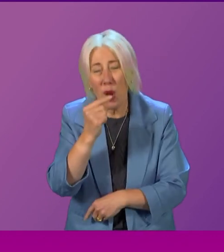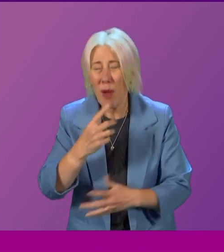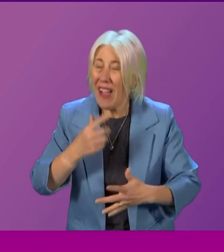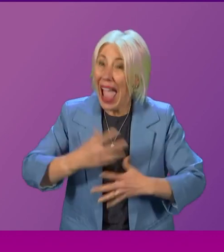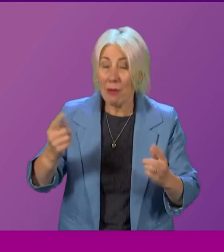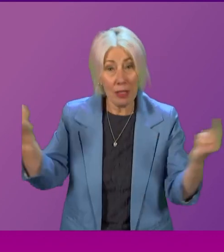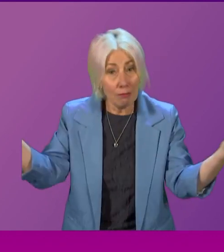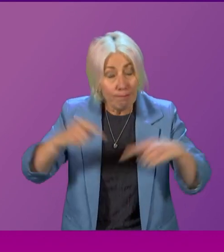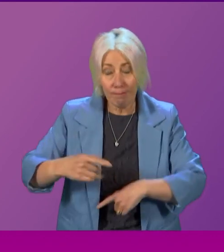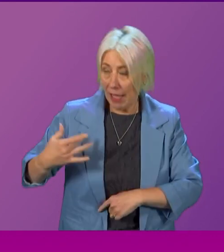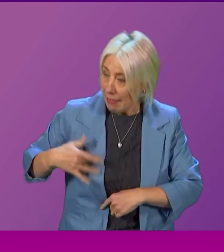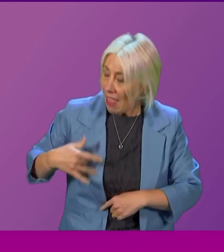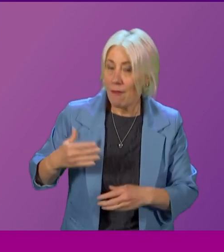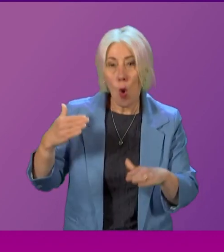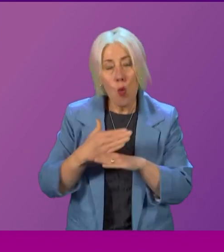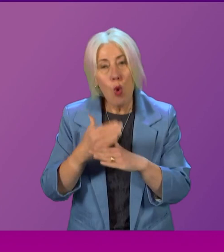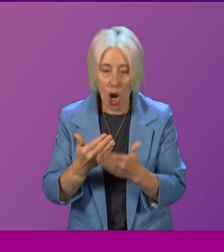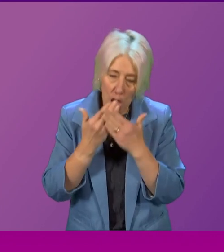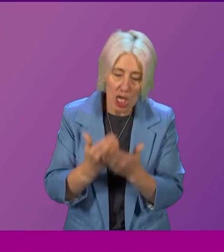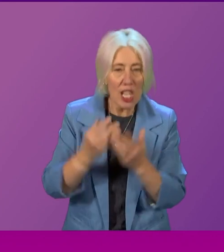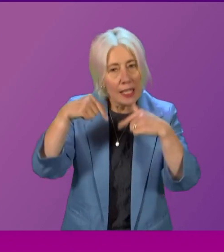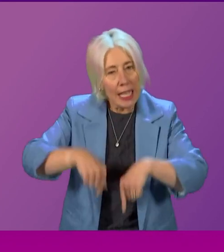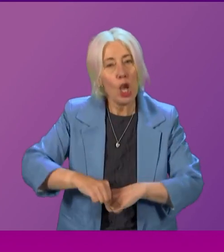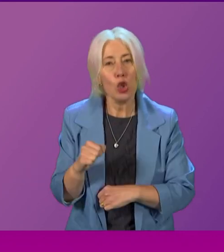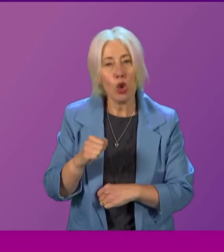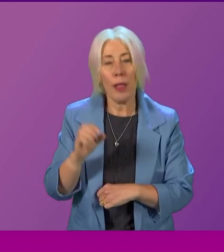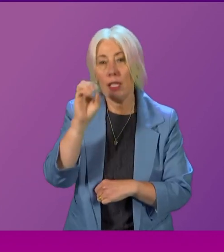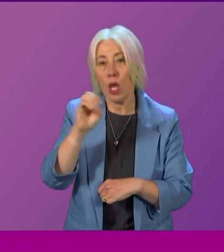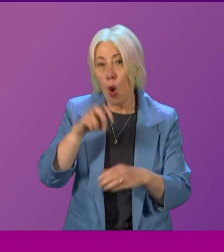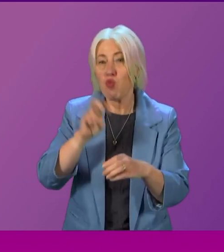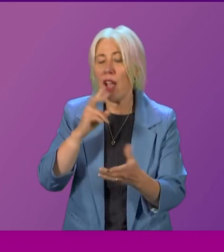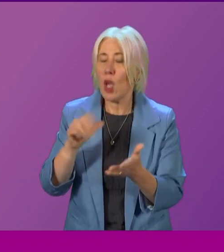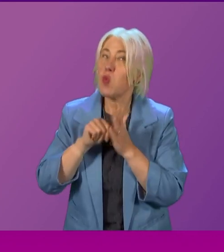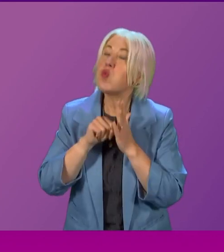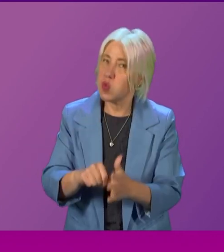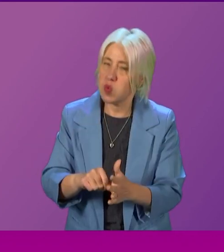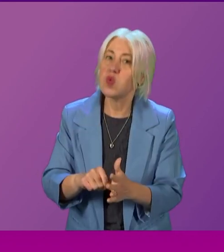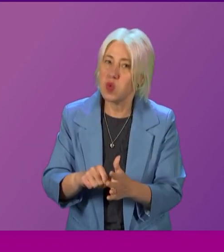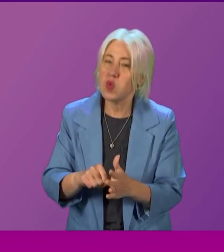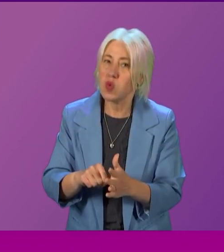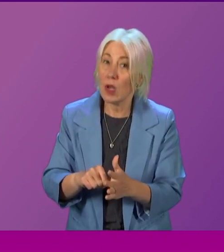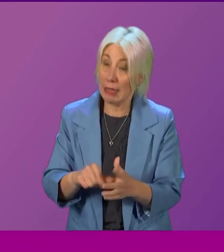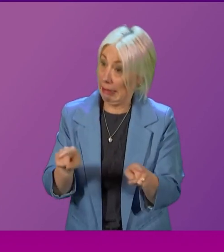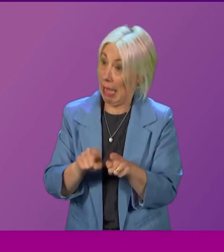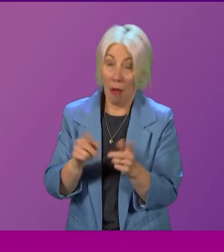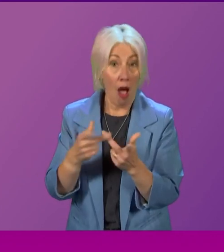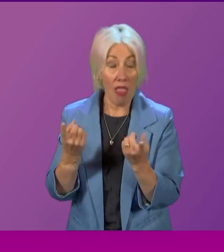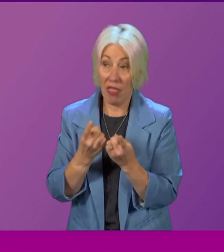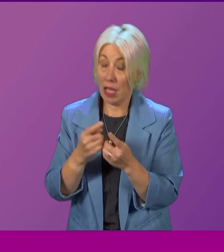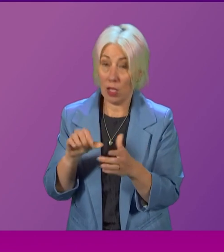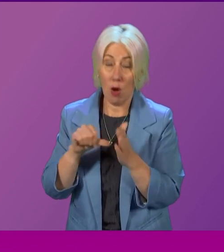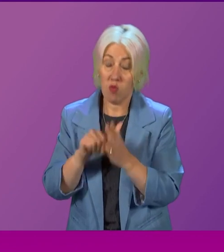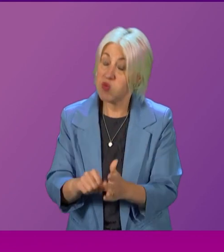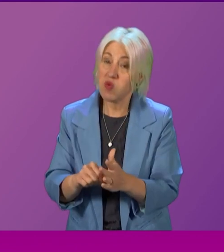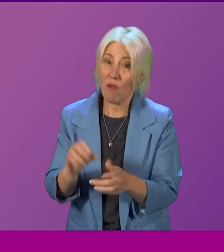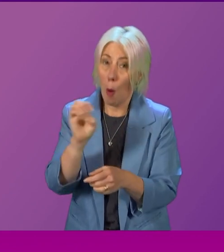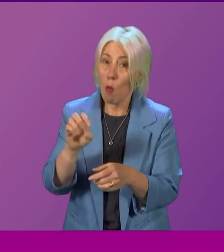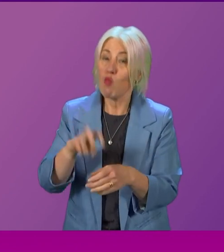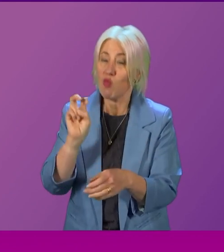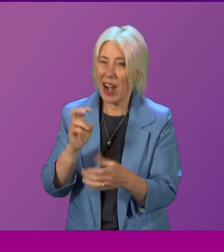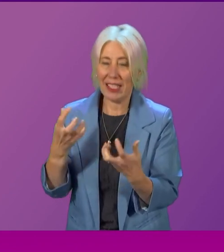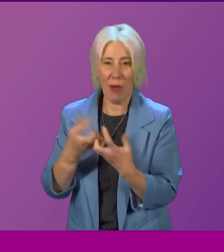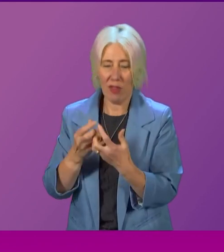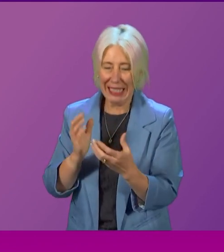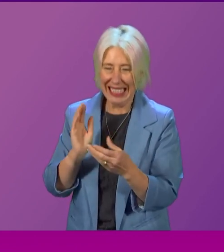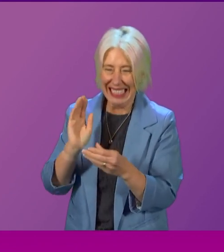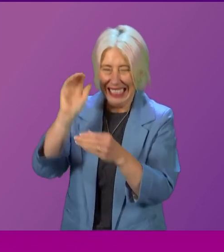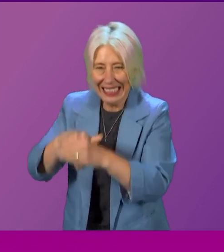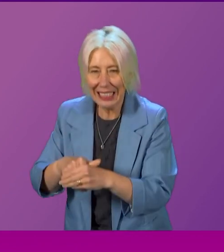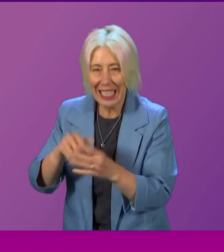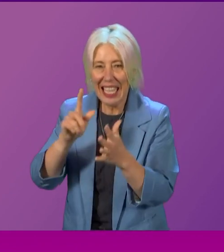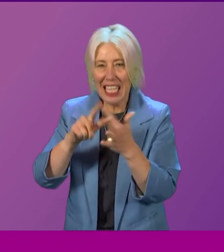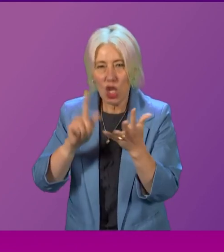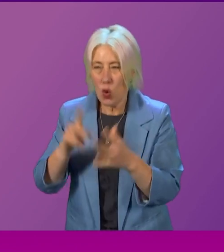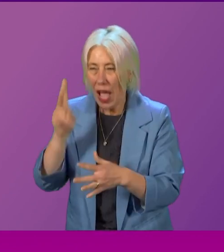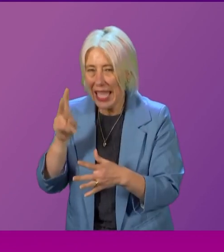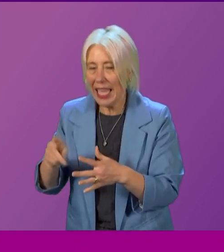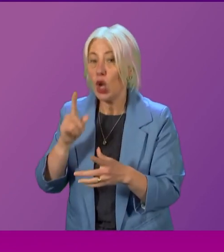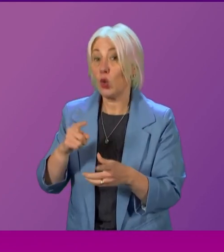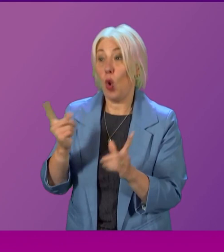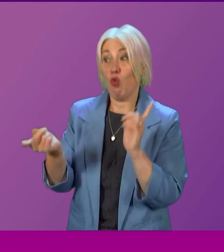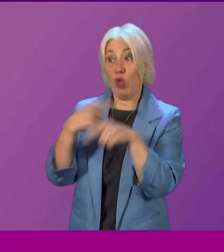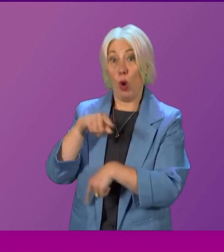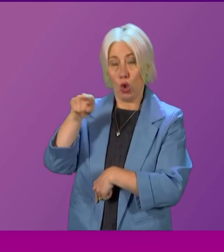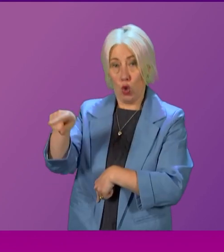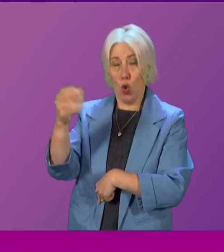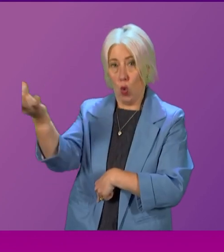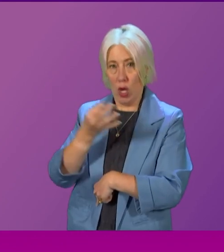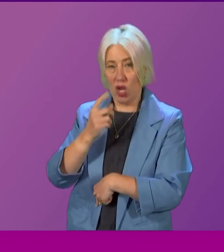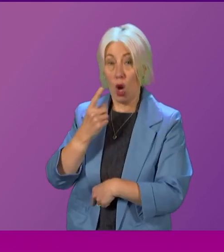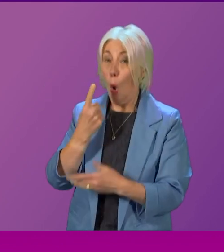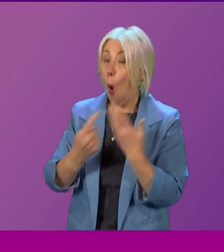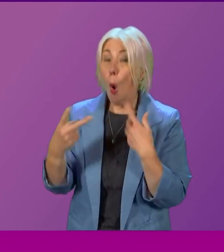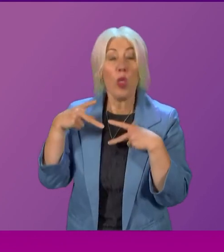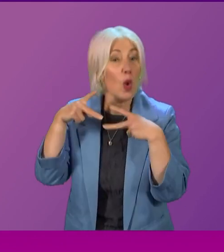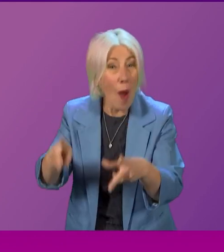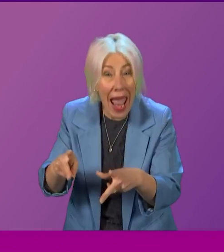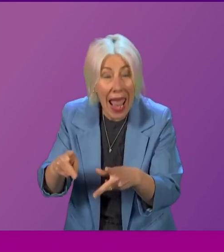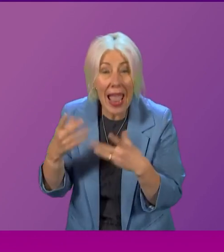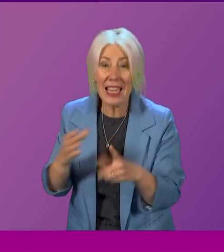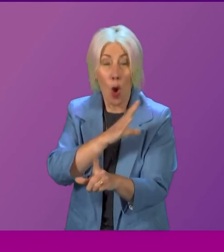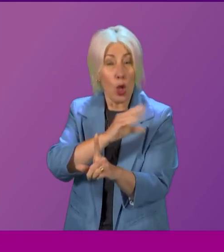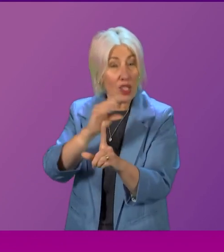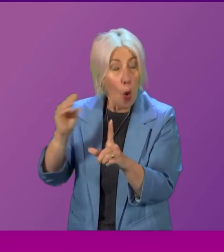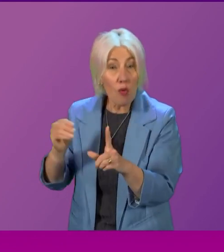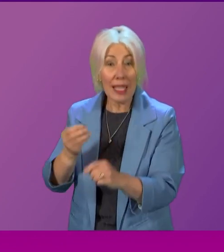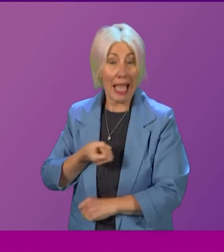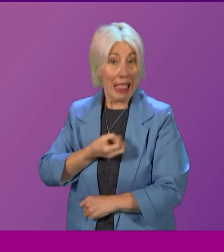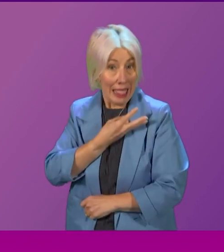To answer Gillian Martin’s last question, given that the Tories, Labour and the Liberals